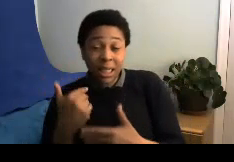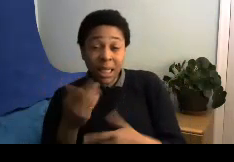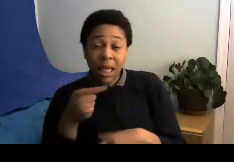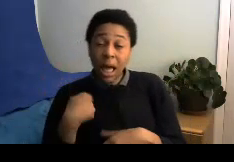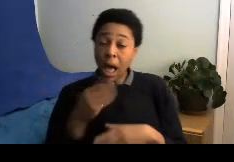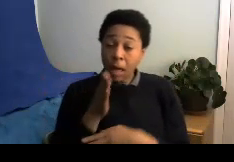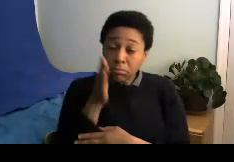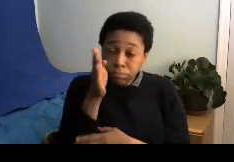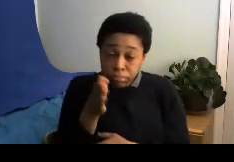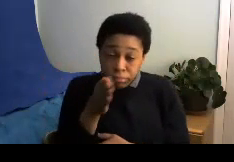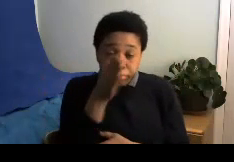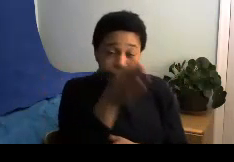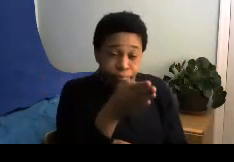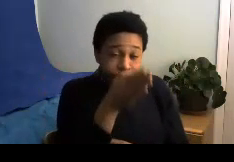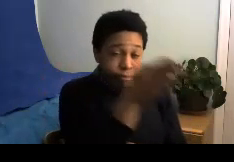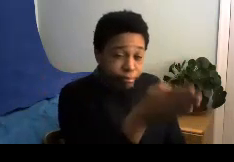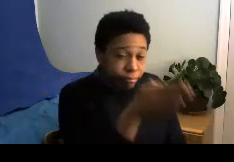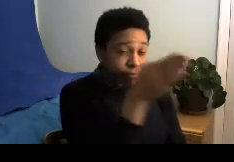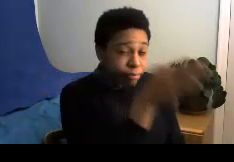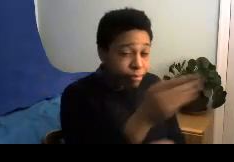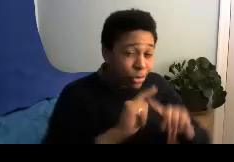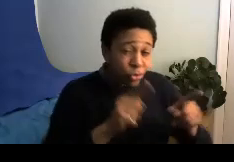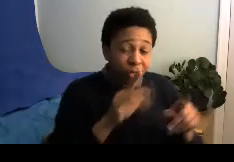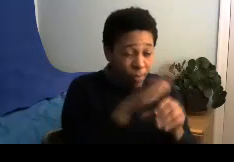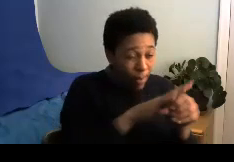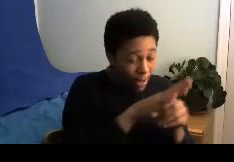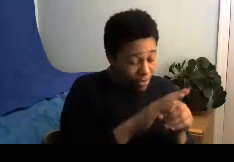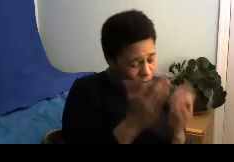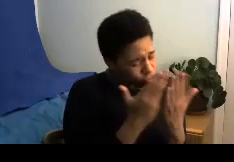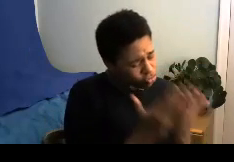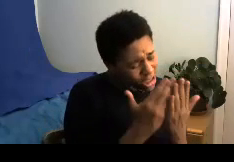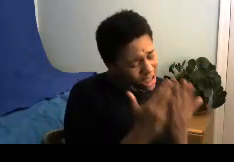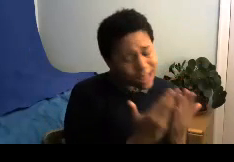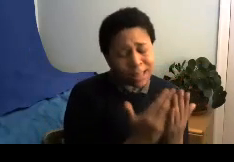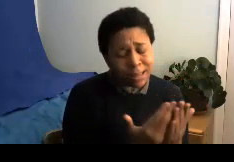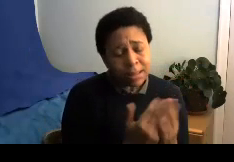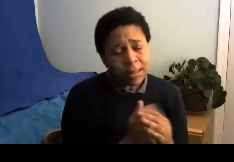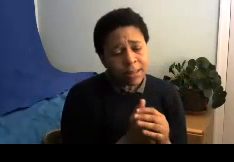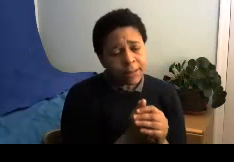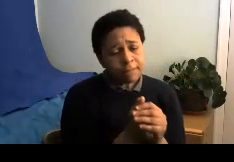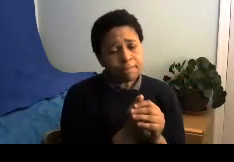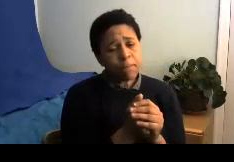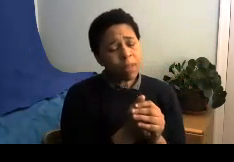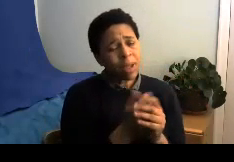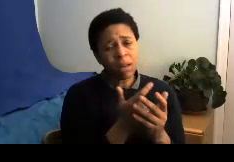at least you know, in terms of commercial writing, no one's